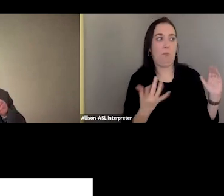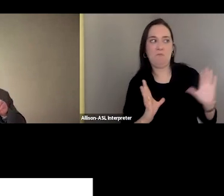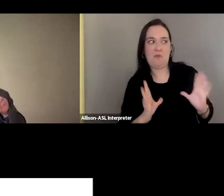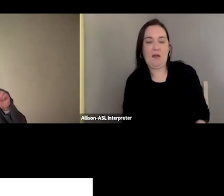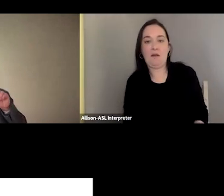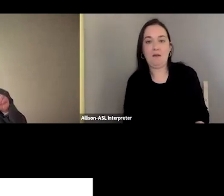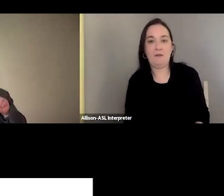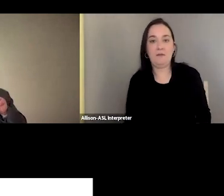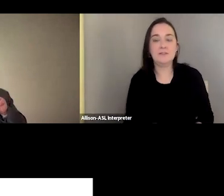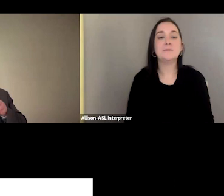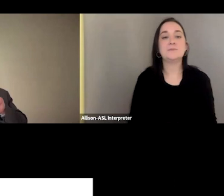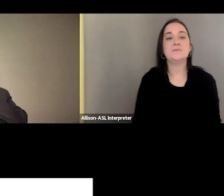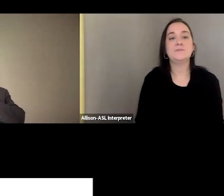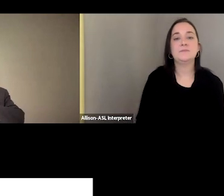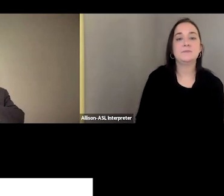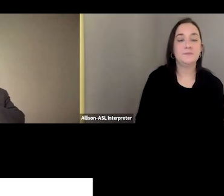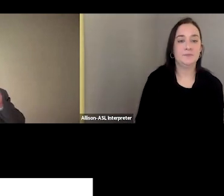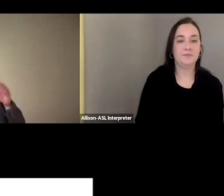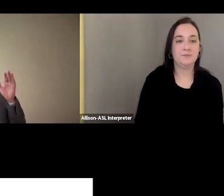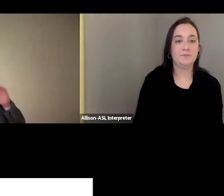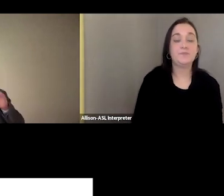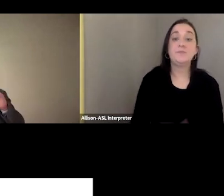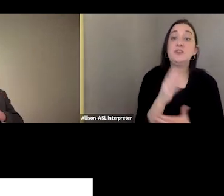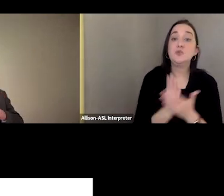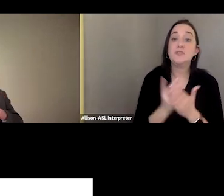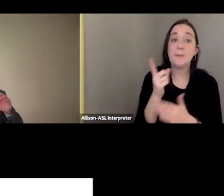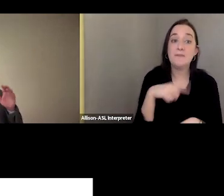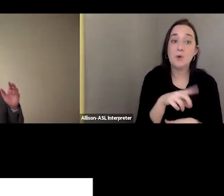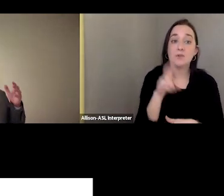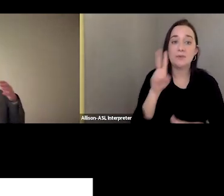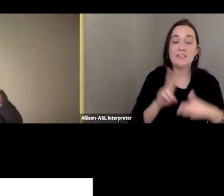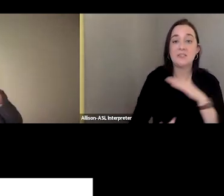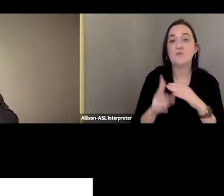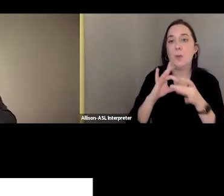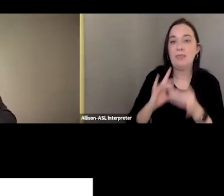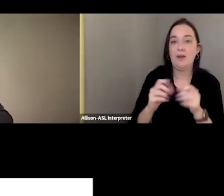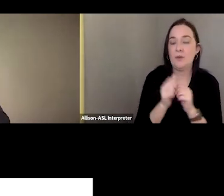on sports betting have been found to be predictive of one's own behavior. So if you are a sports better,